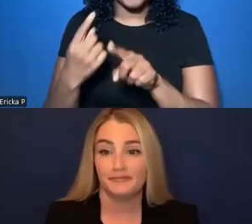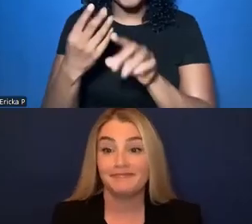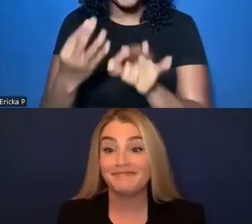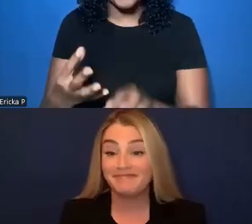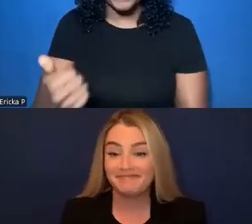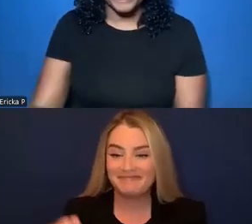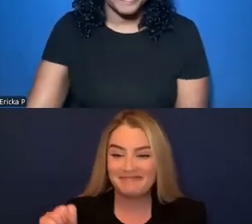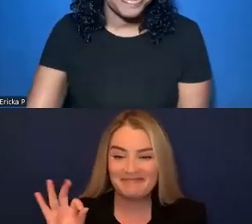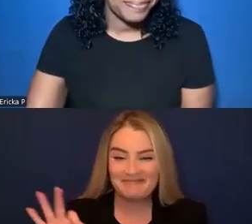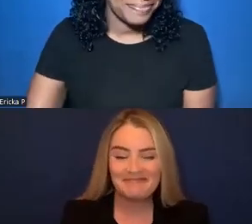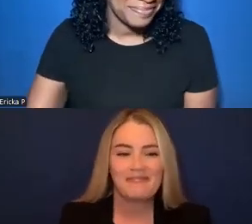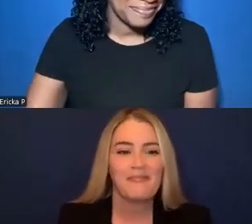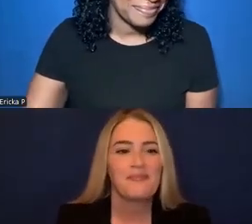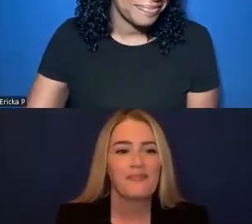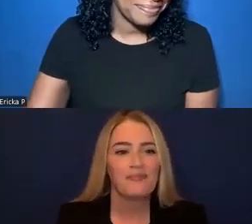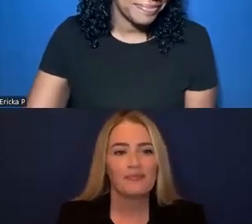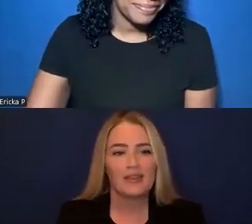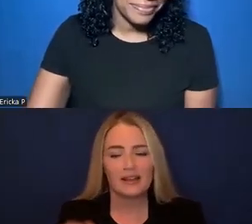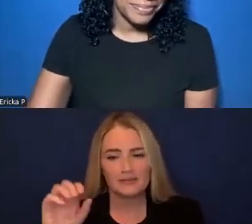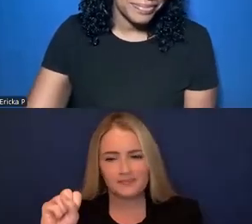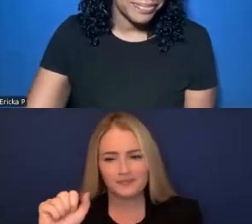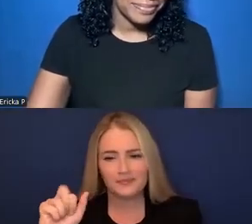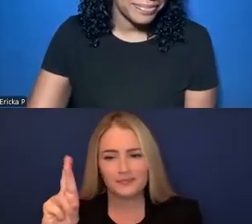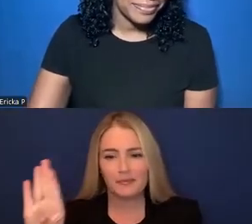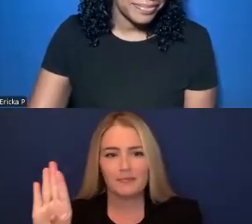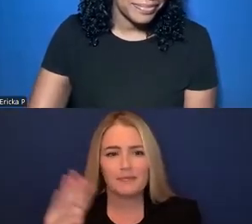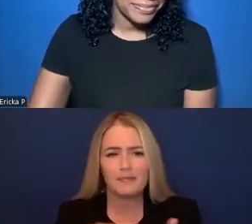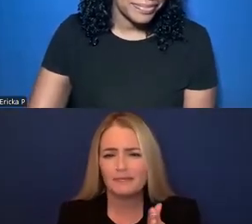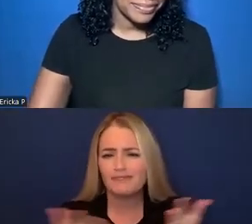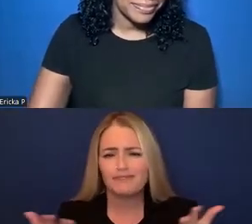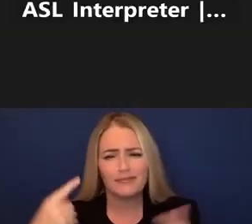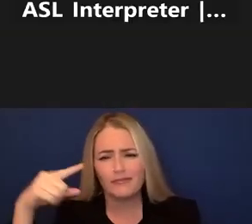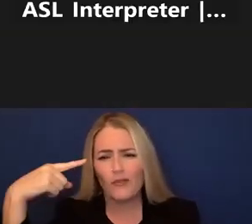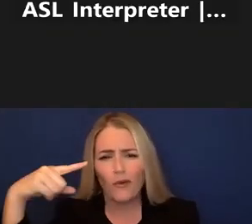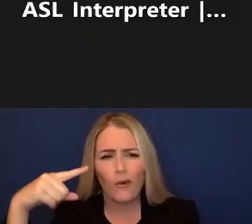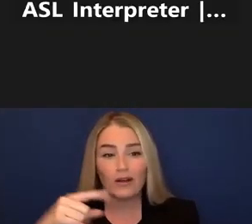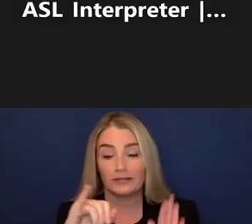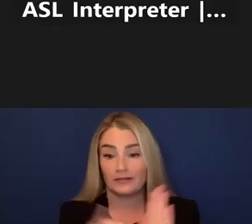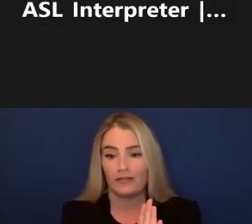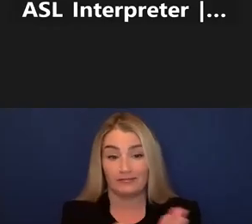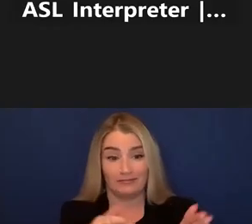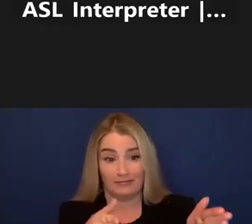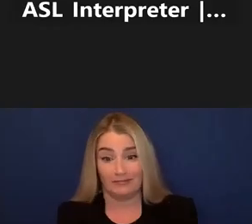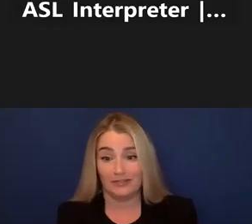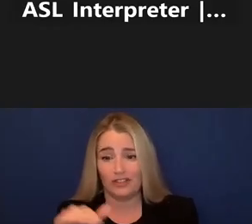They basically it was developed to identify why a child is not attending school.